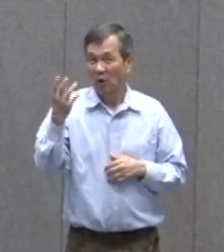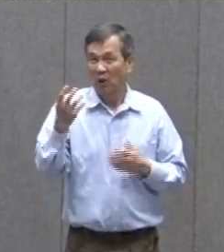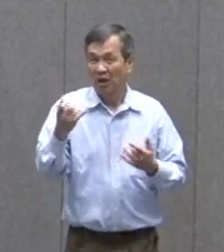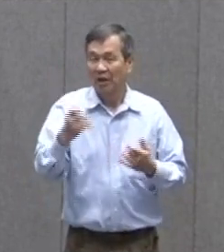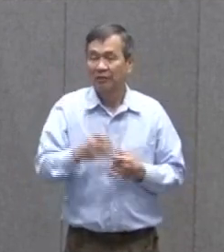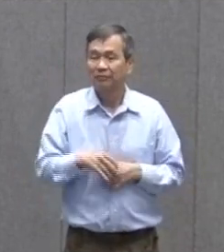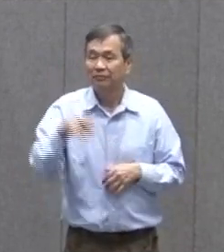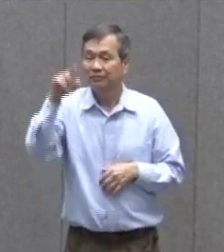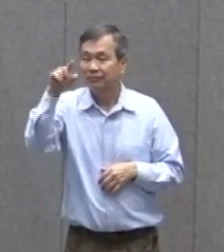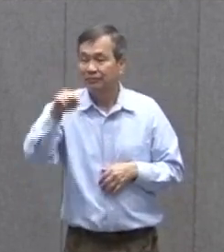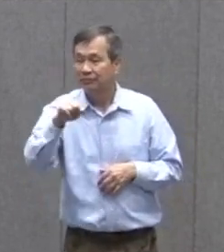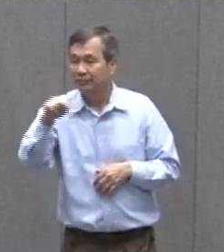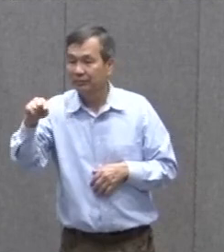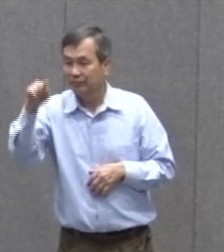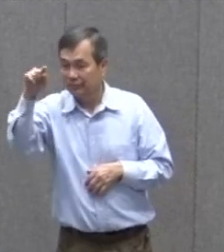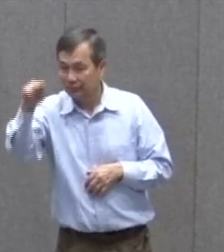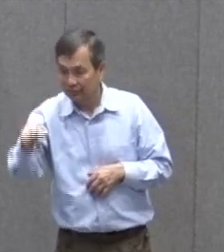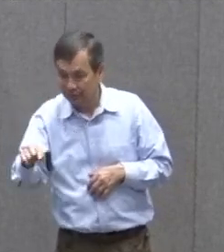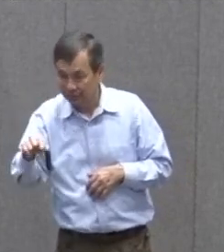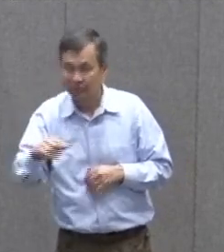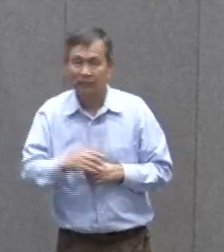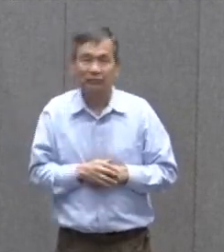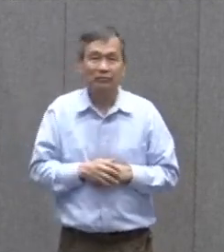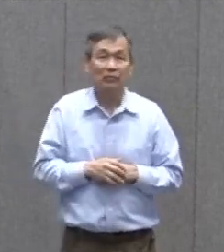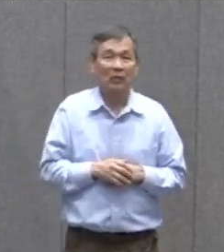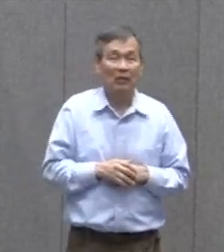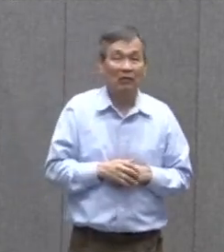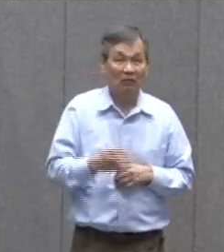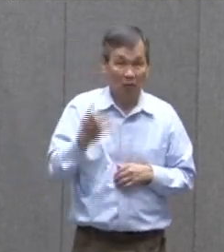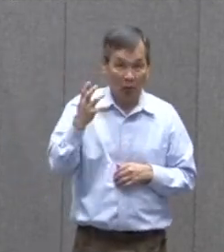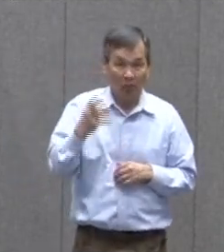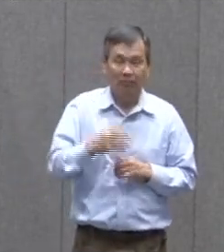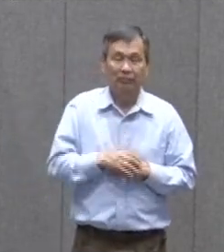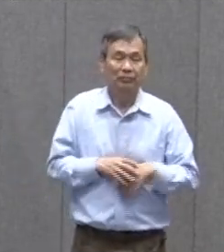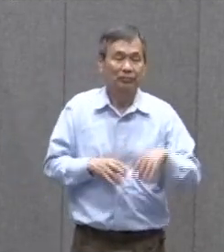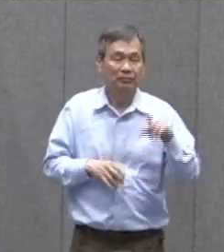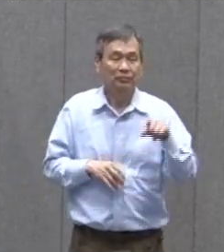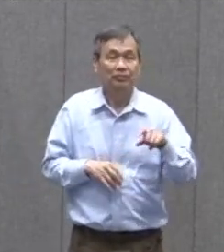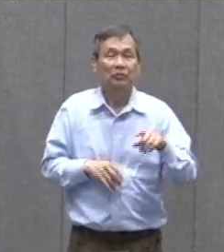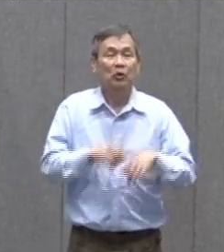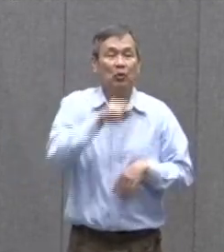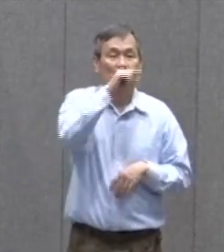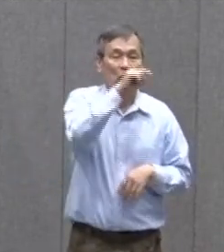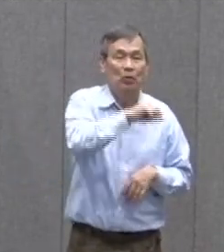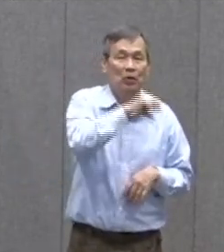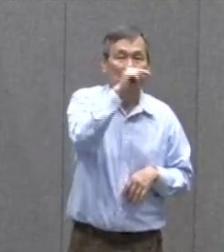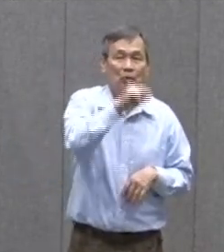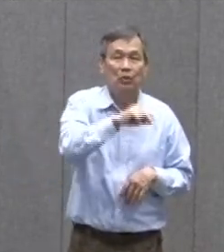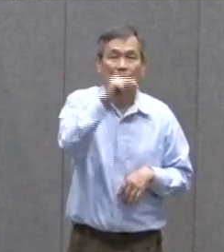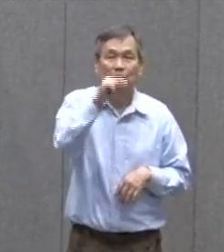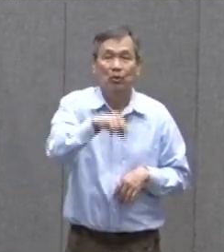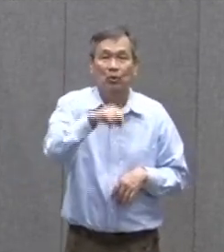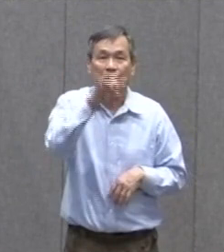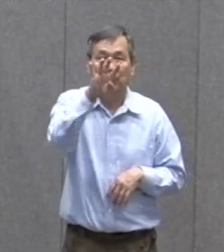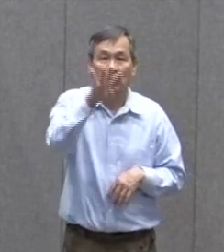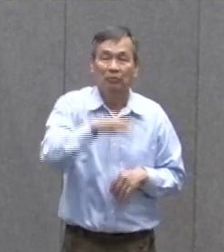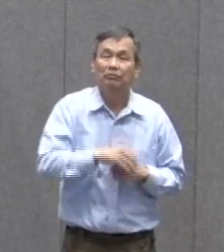I'm gonna write the numeral four, and my tally marks. Four tally marks.